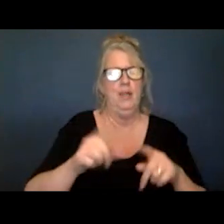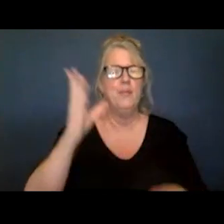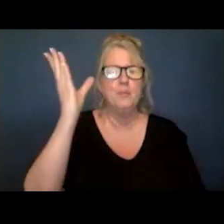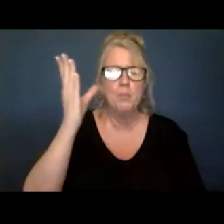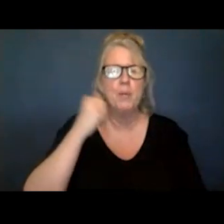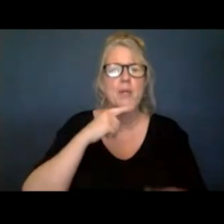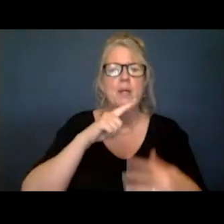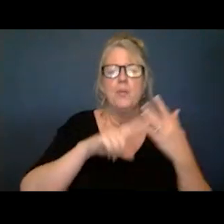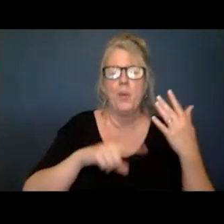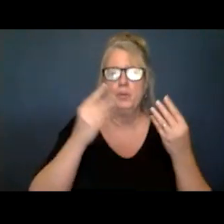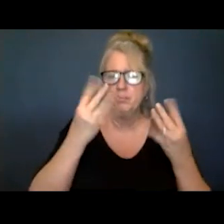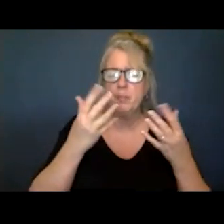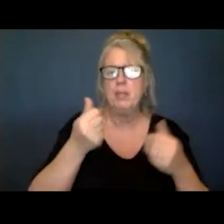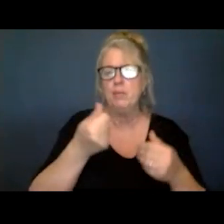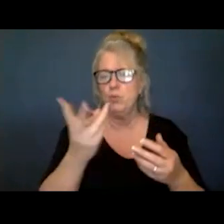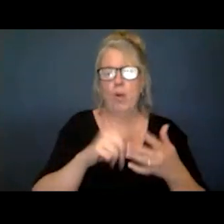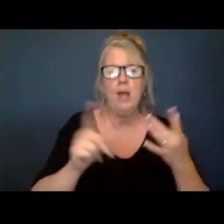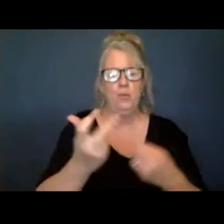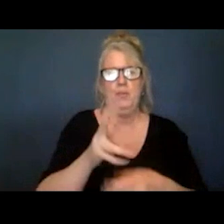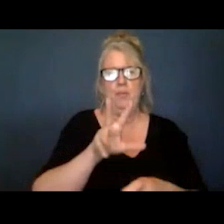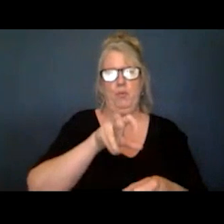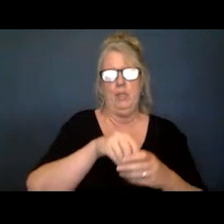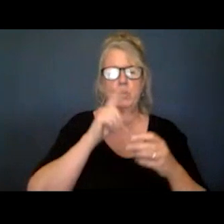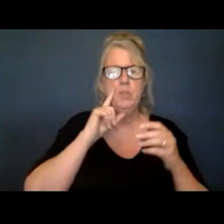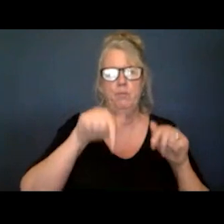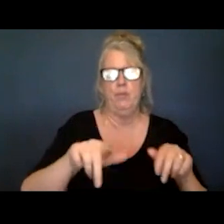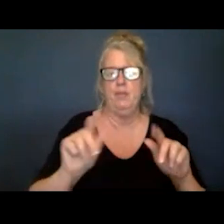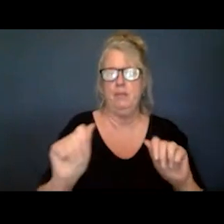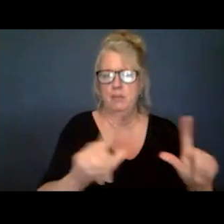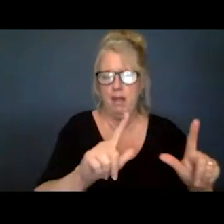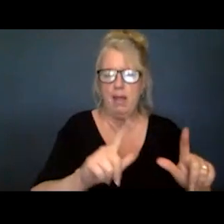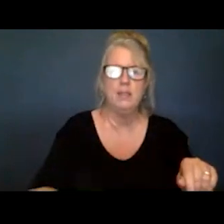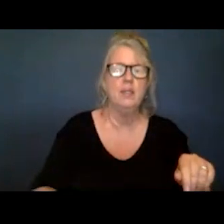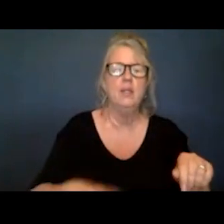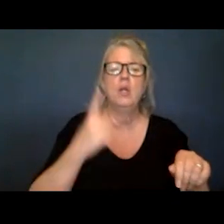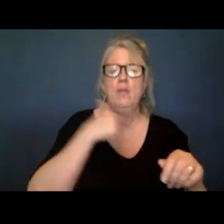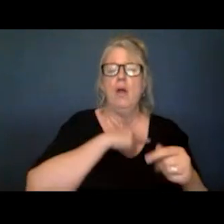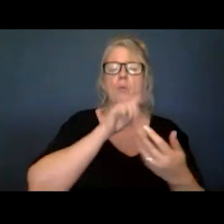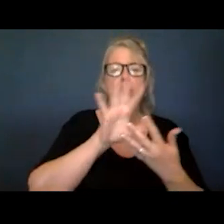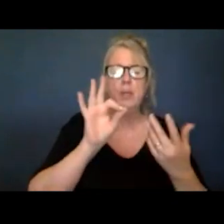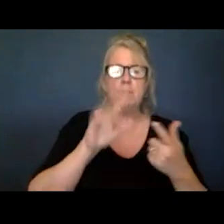materials and a few others are included on this slide. The guides we selected provide additional